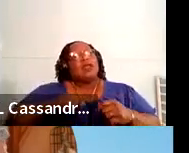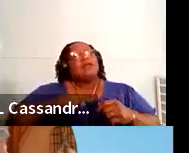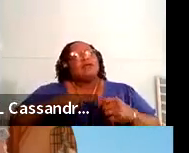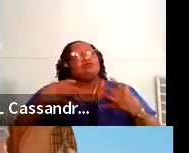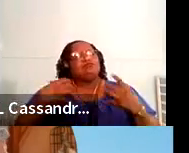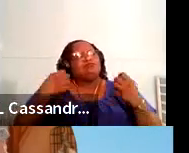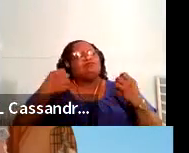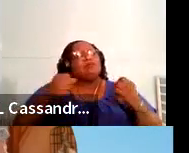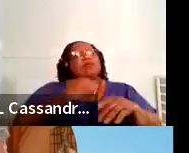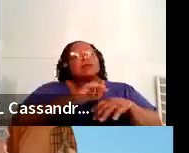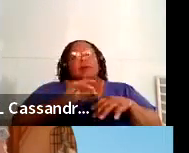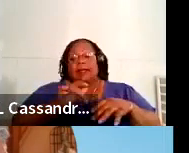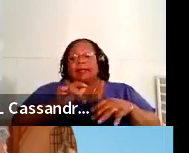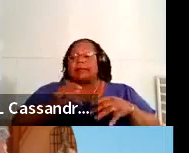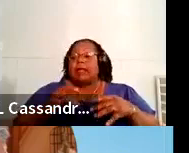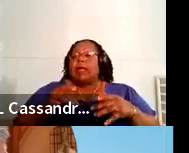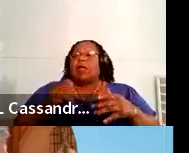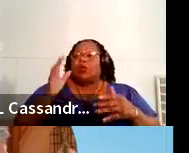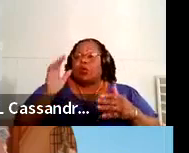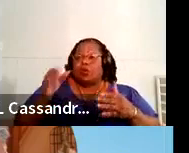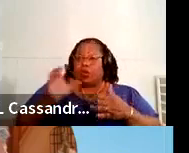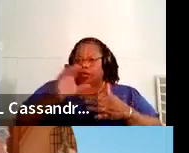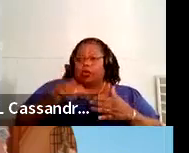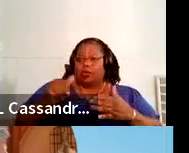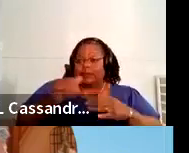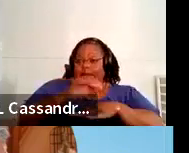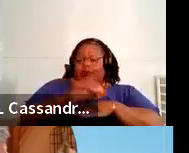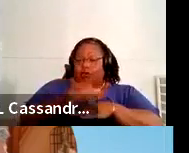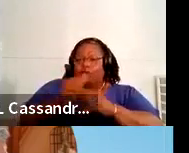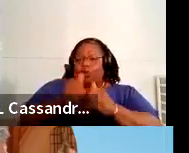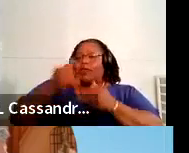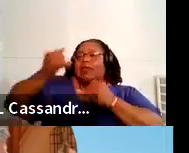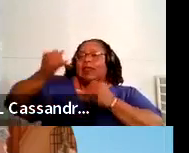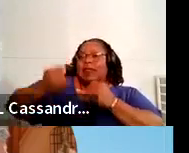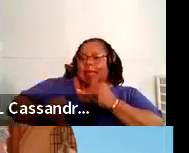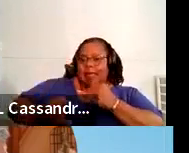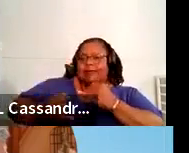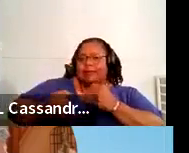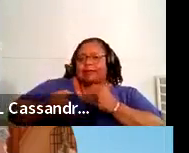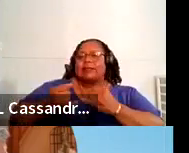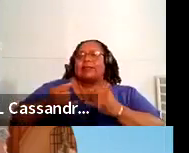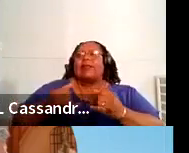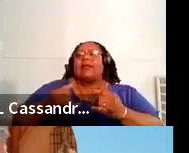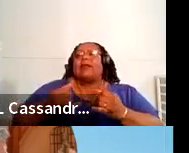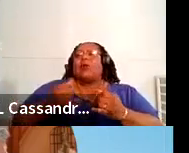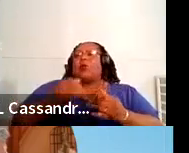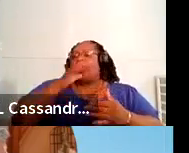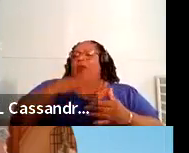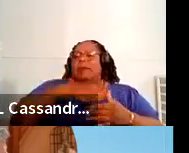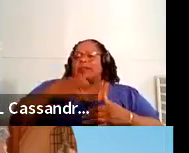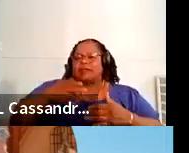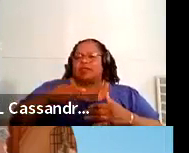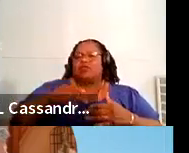commission our beloved community where we pride ourselves on making it a safe and brave space were really humbled and